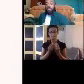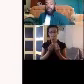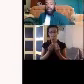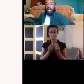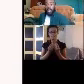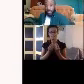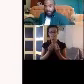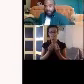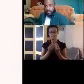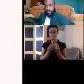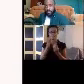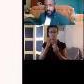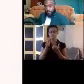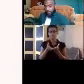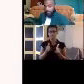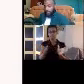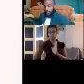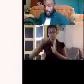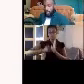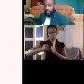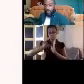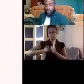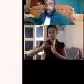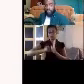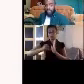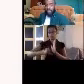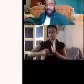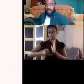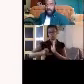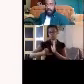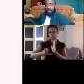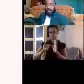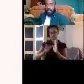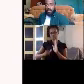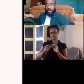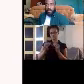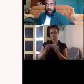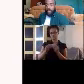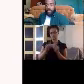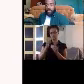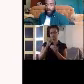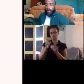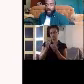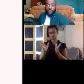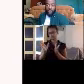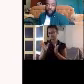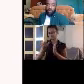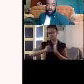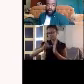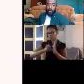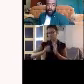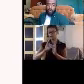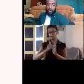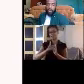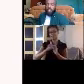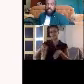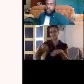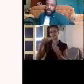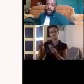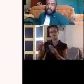of public art, contribute to, to a community of care, they are part of our community. So